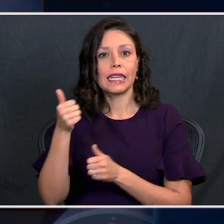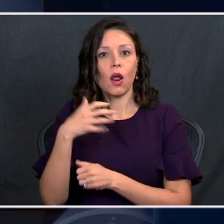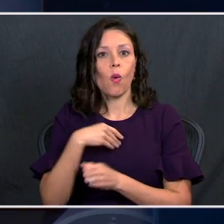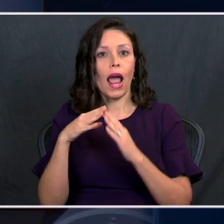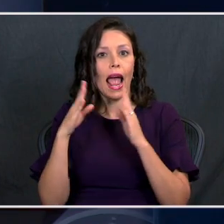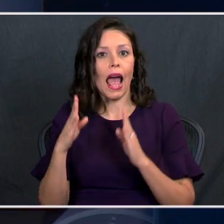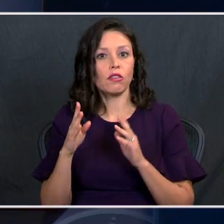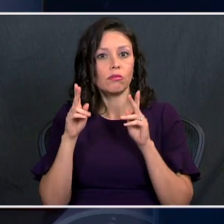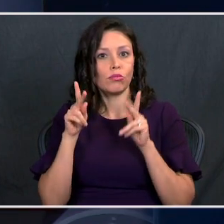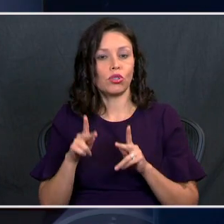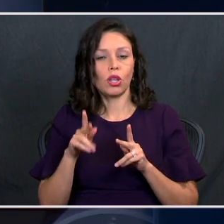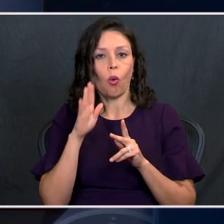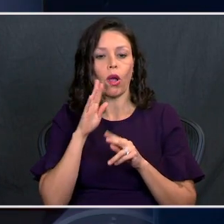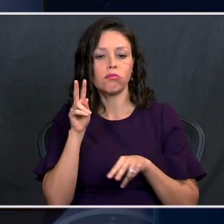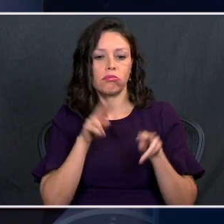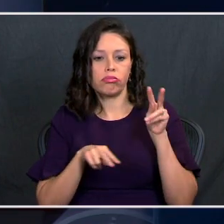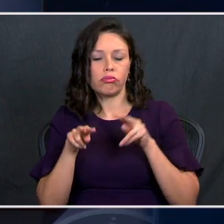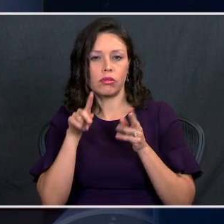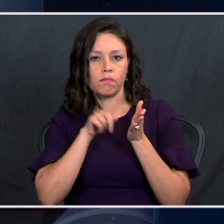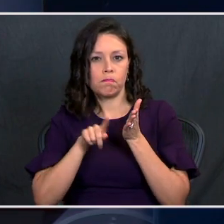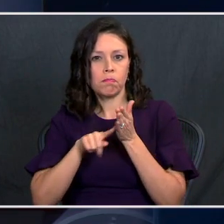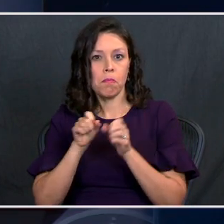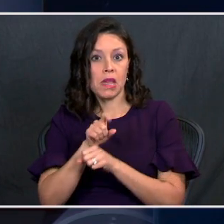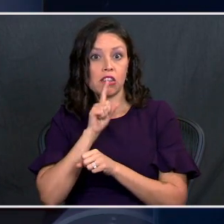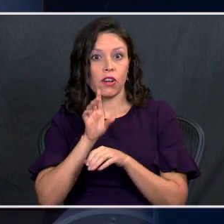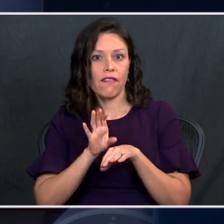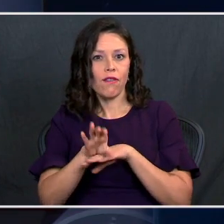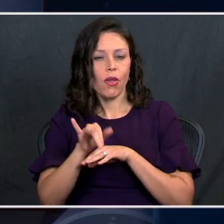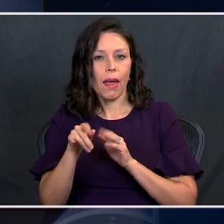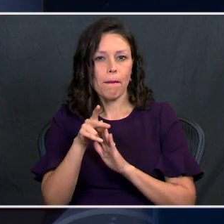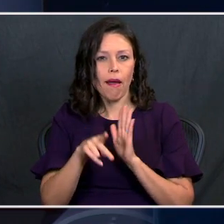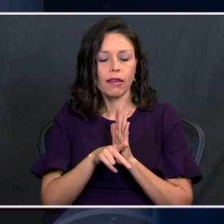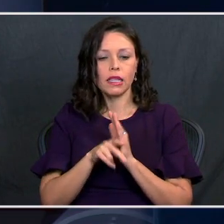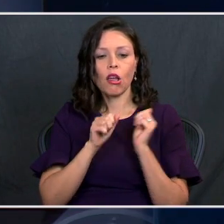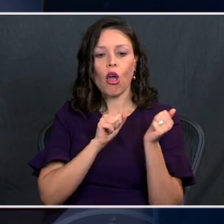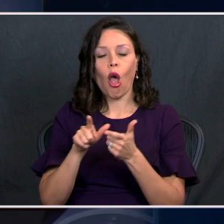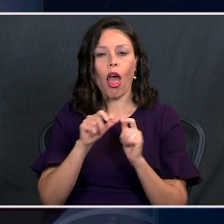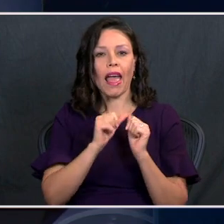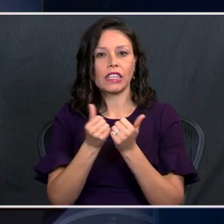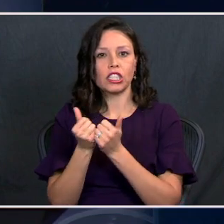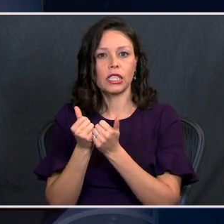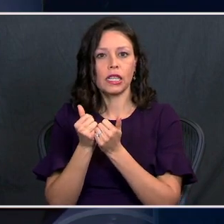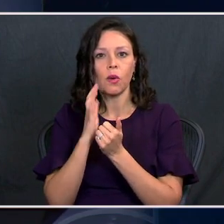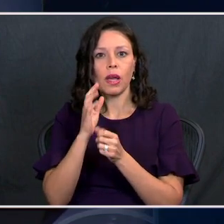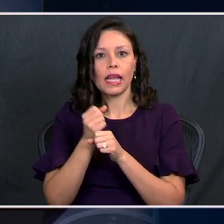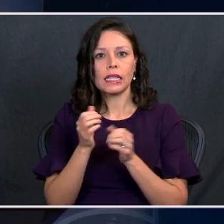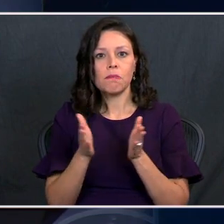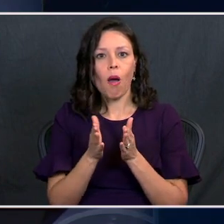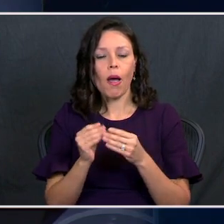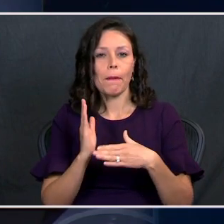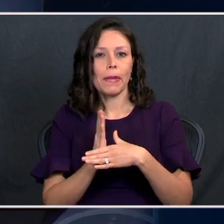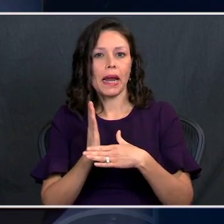to oversee this policy to ensure it's actually enforced and that all agencies are seeking small- and medium-sized American businesses